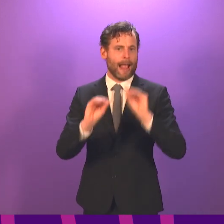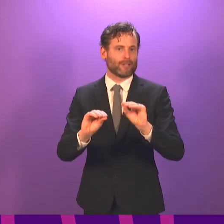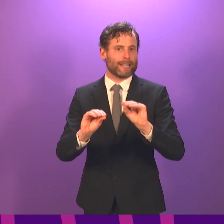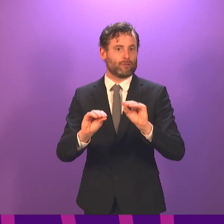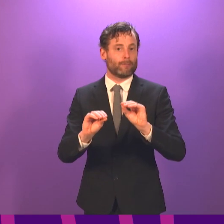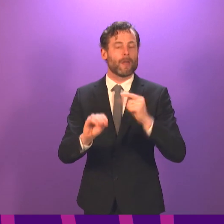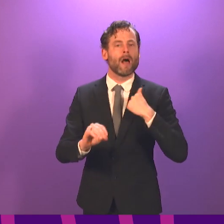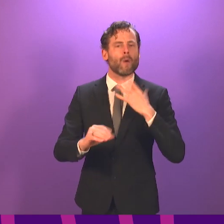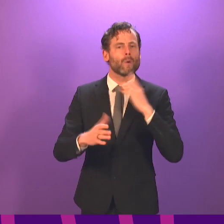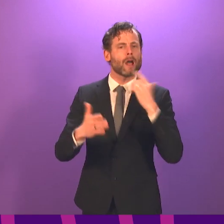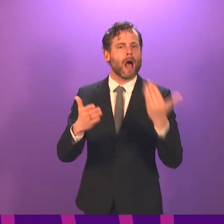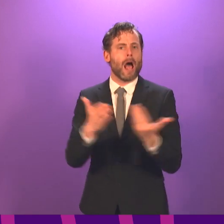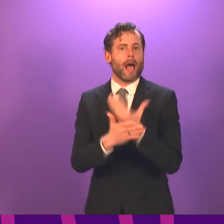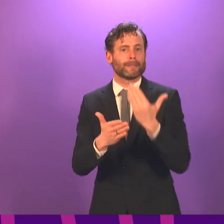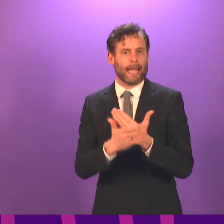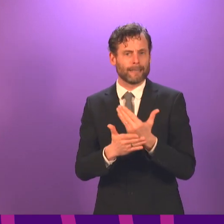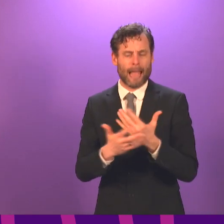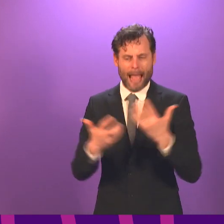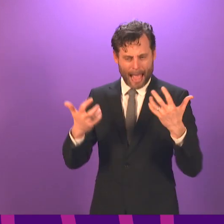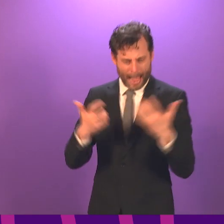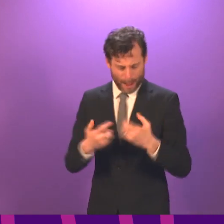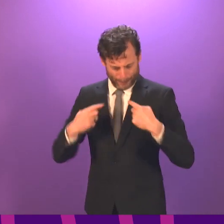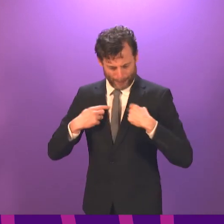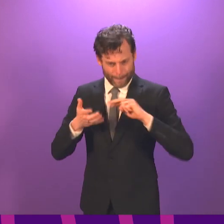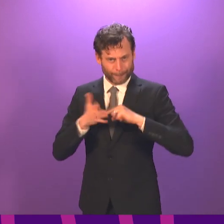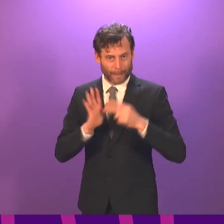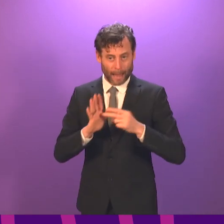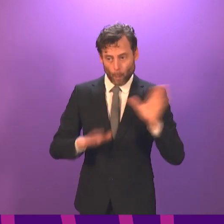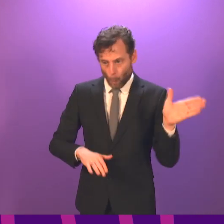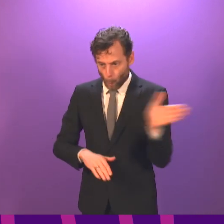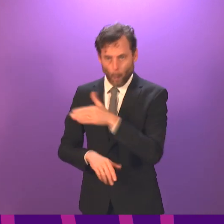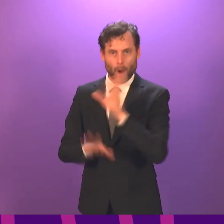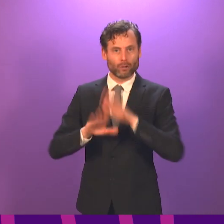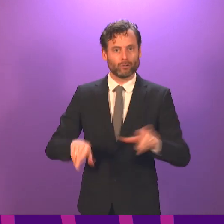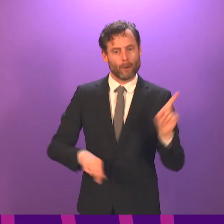on plans to get all children back to school full time as soon as possible.